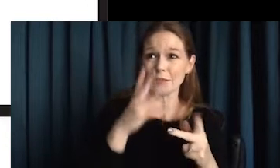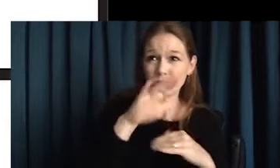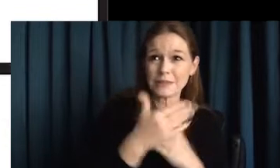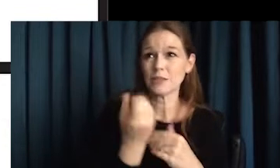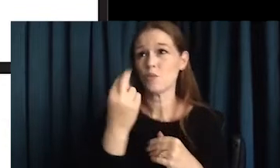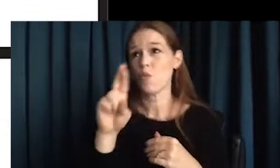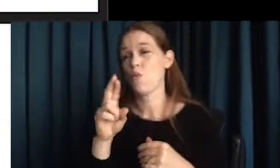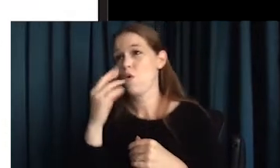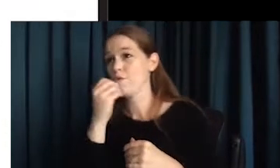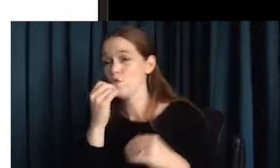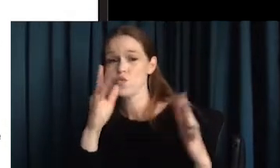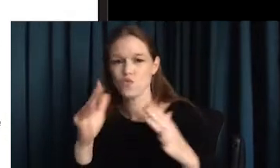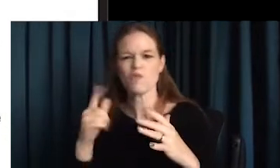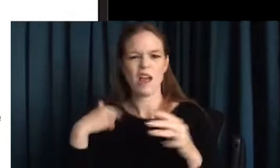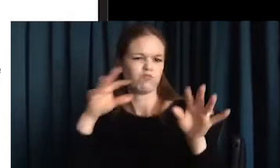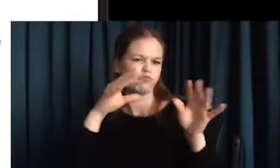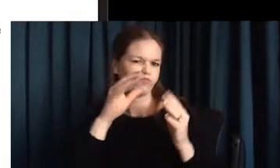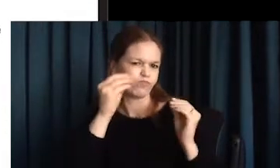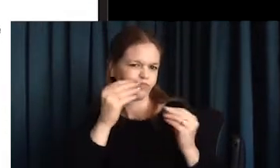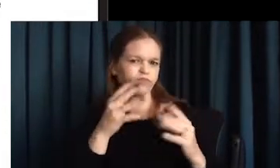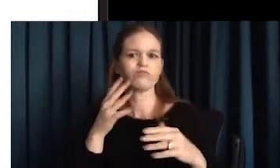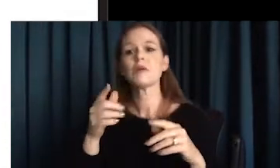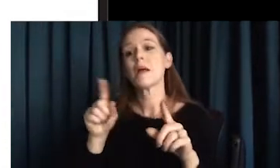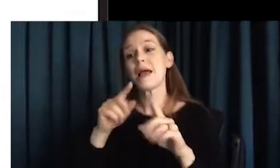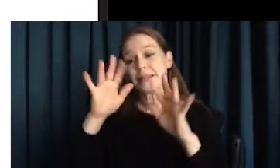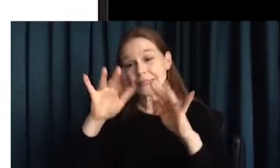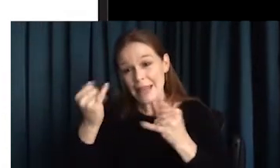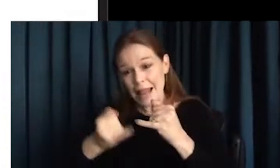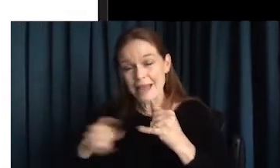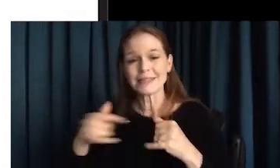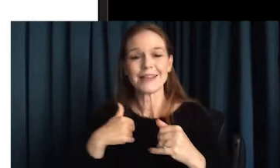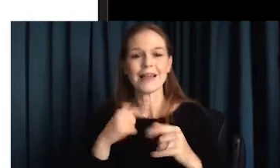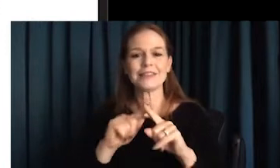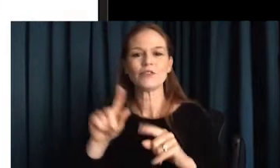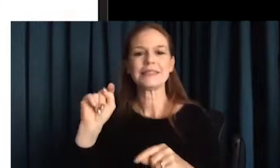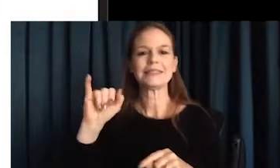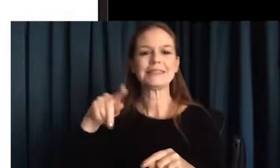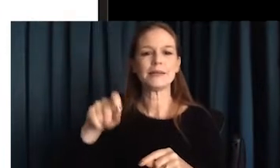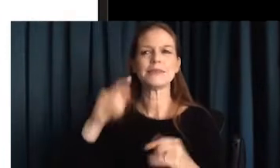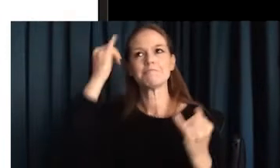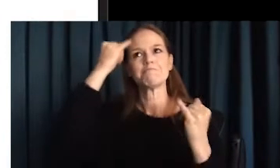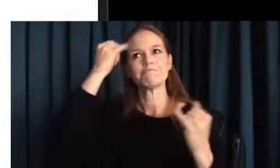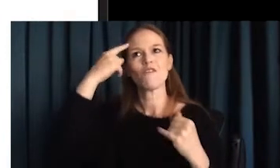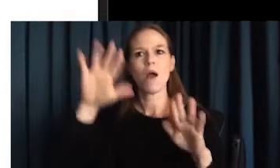to be successful in his course. And of course in any class, I will recommend looking over what your instructor is telling